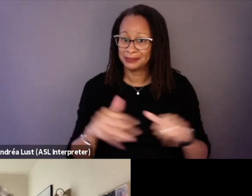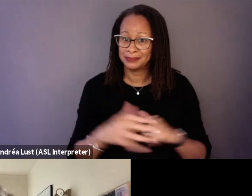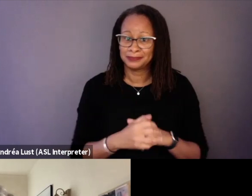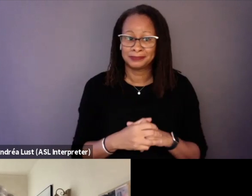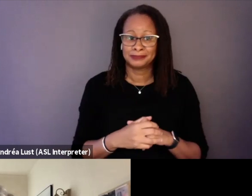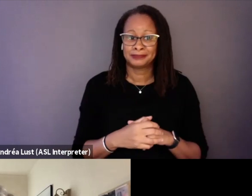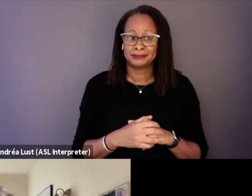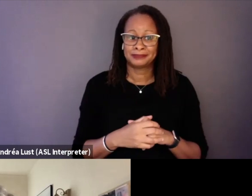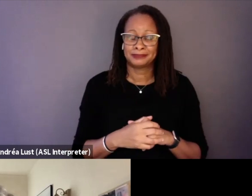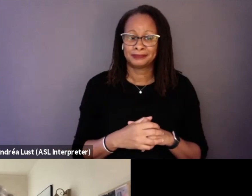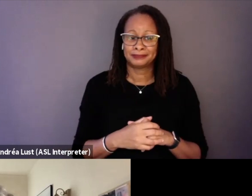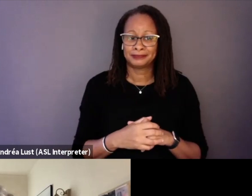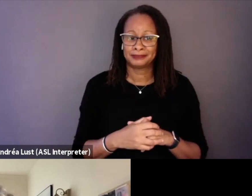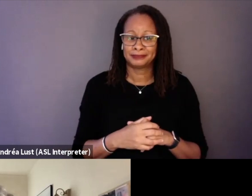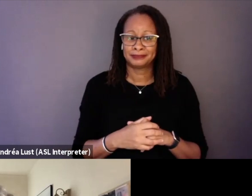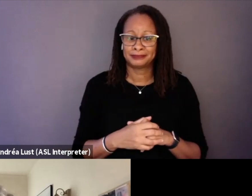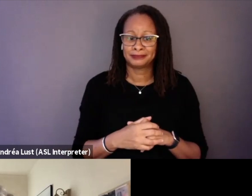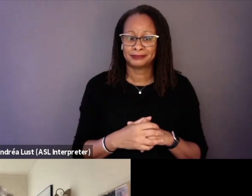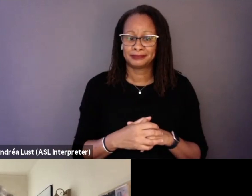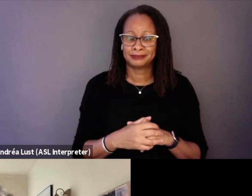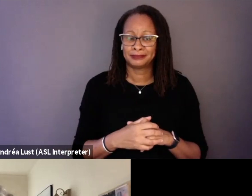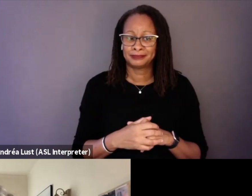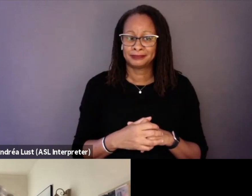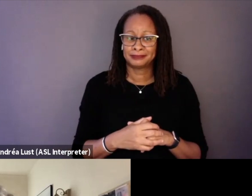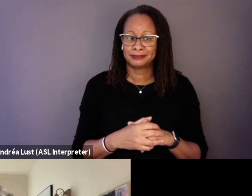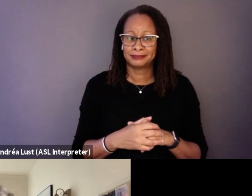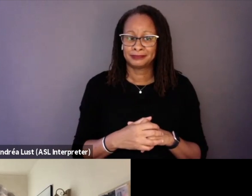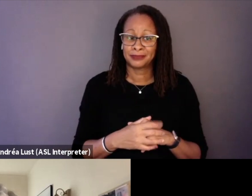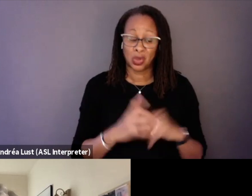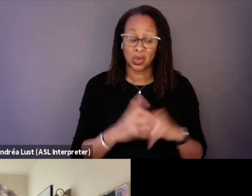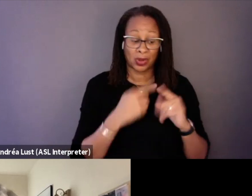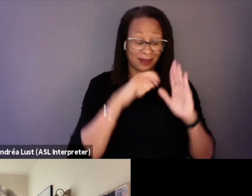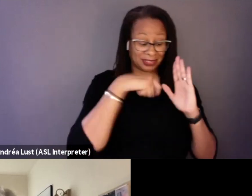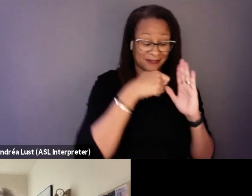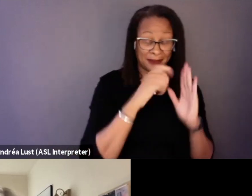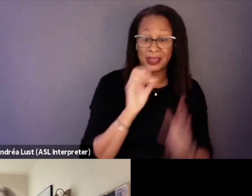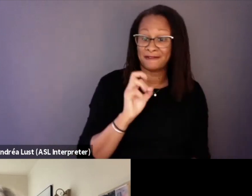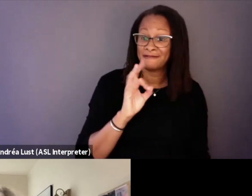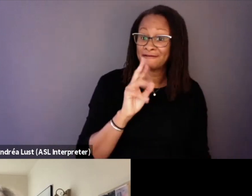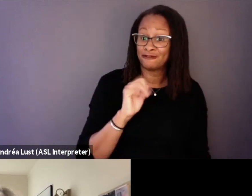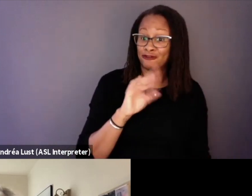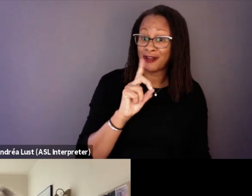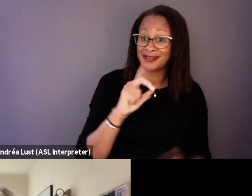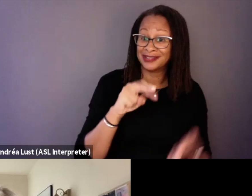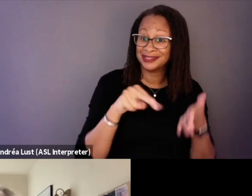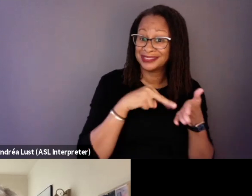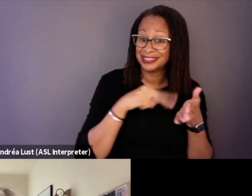Again, when I was shooting Fred, the healing was definitely that me thinking,